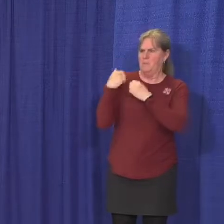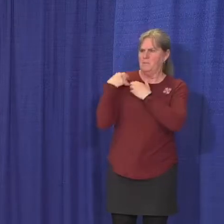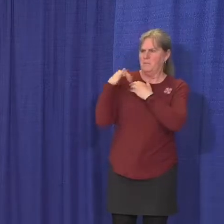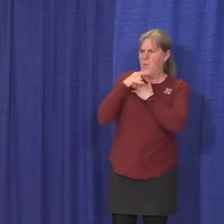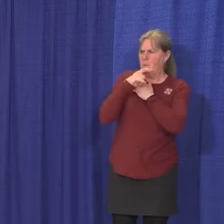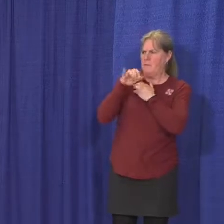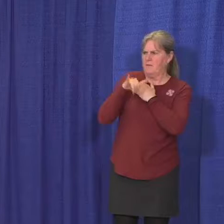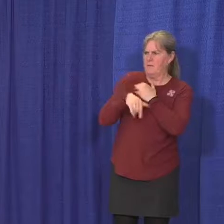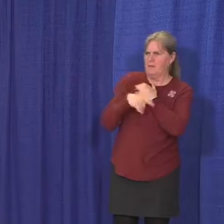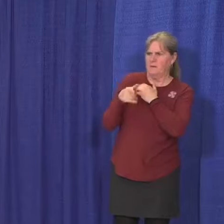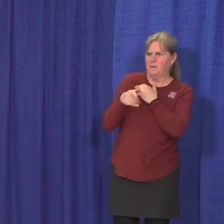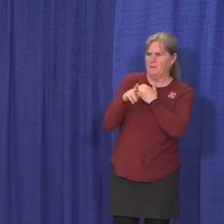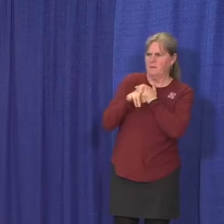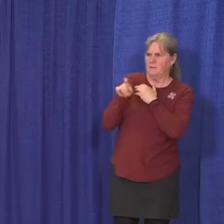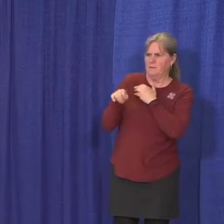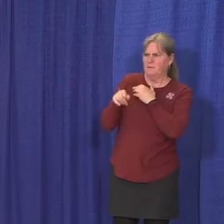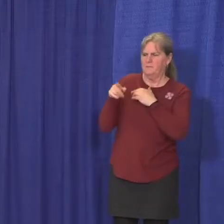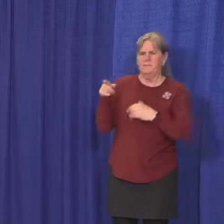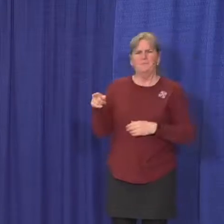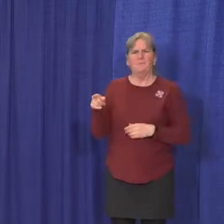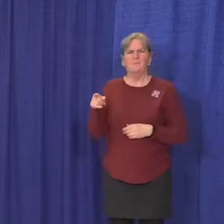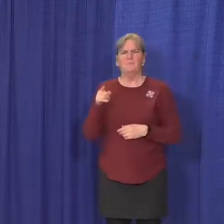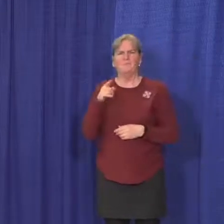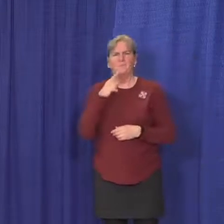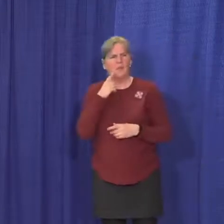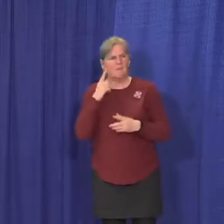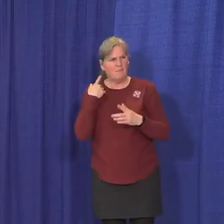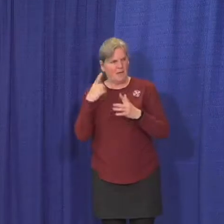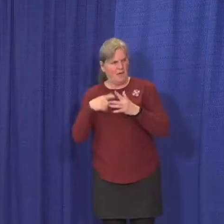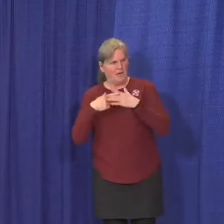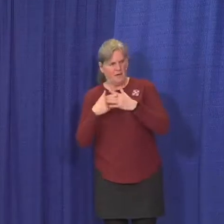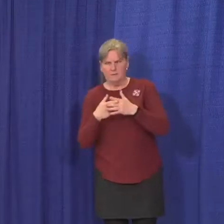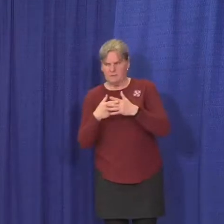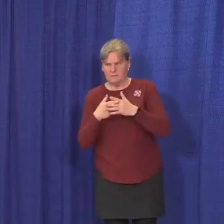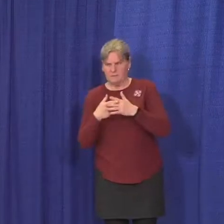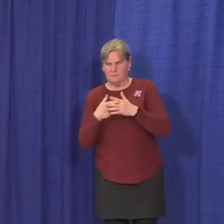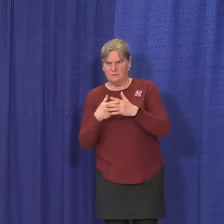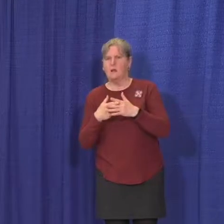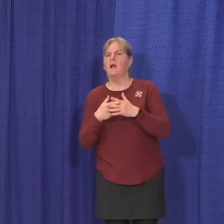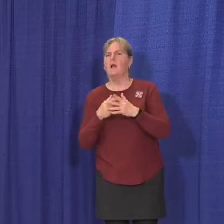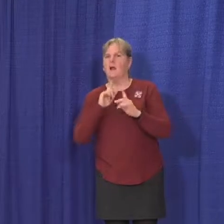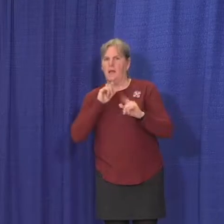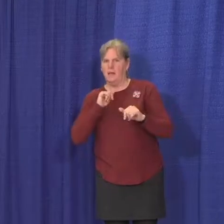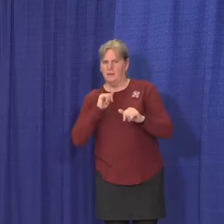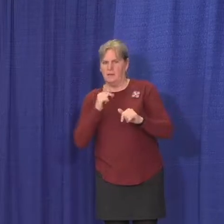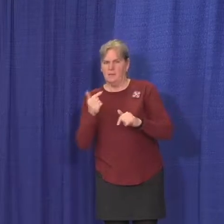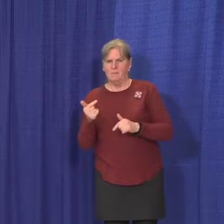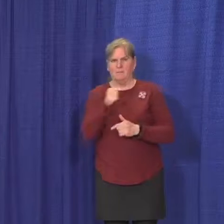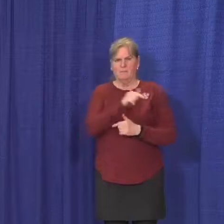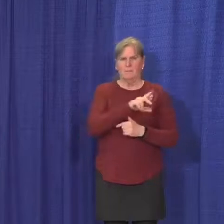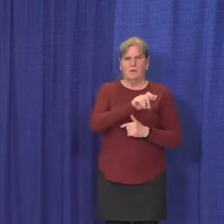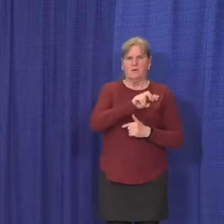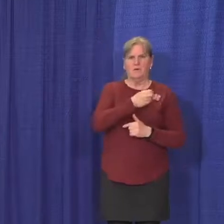How will that work? I'm happy to start with some